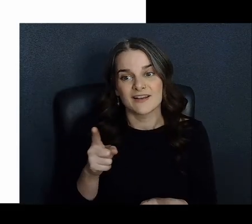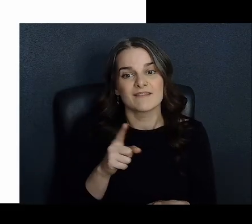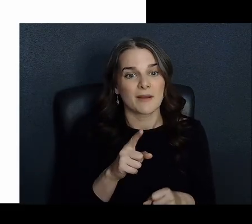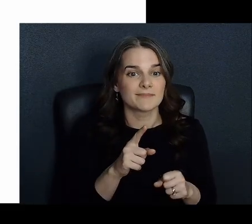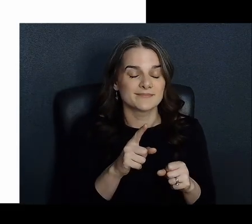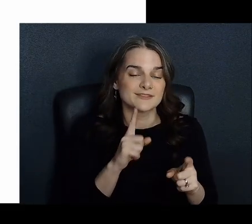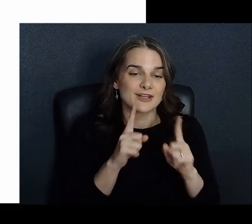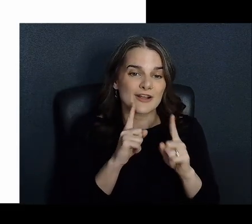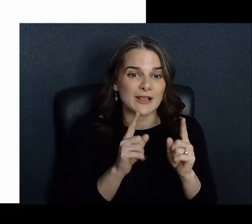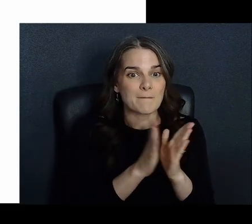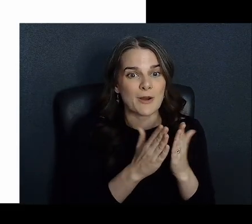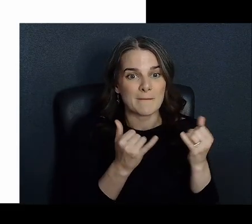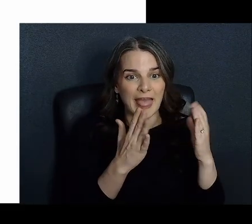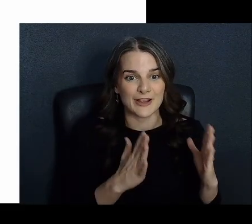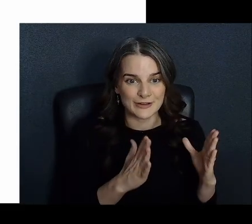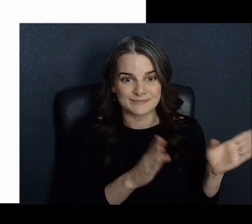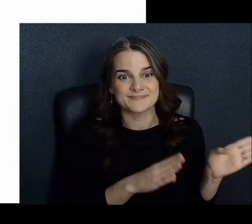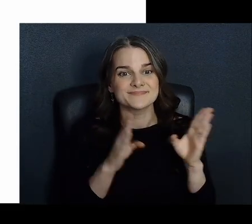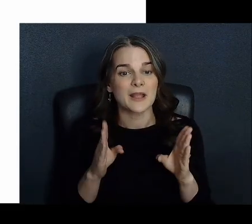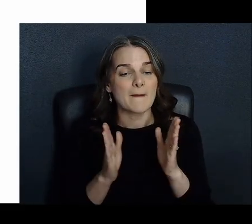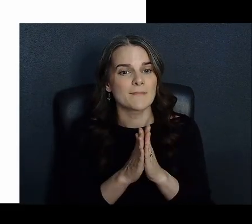The books come in a cartridge.